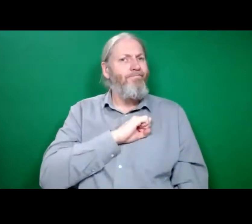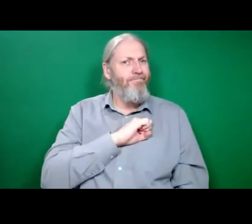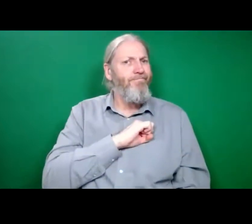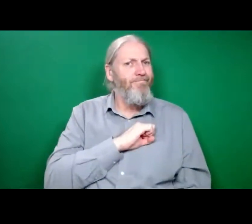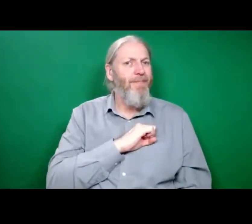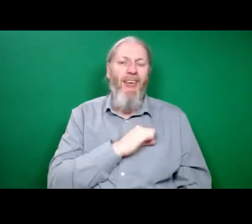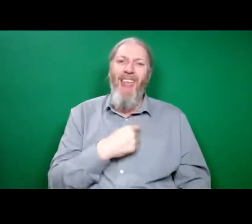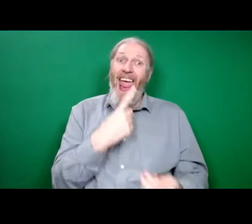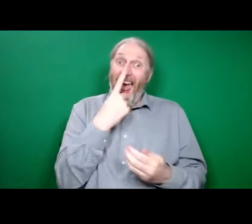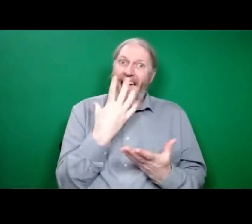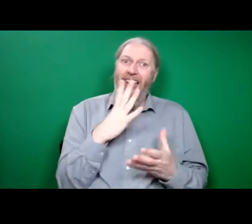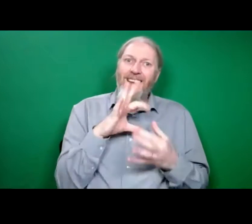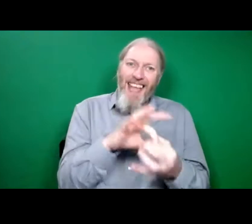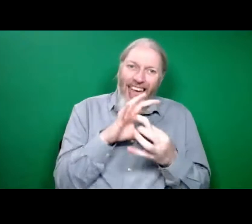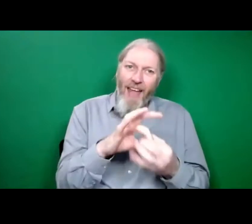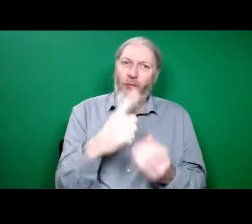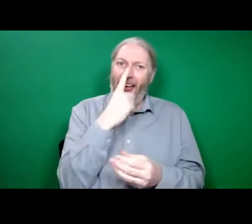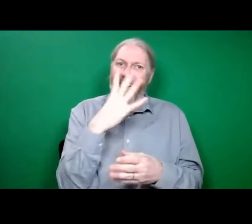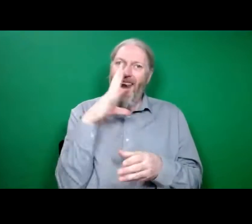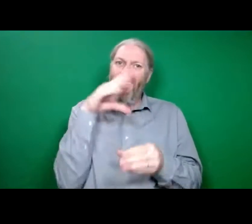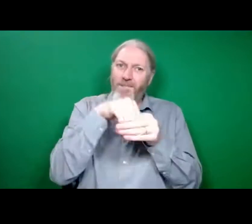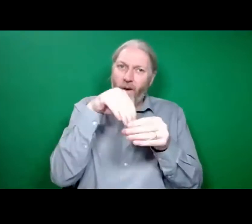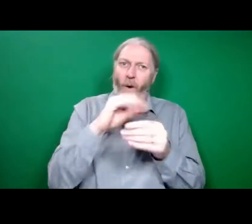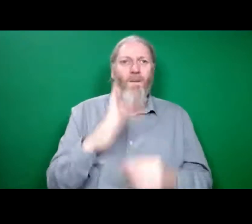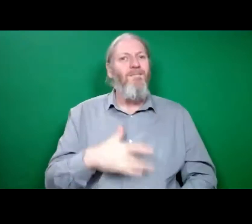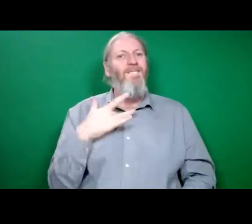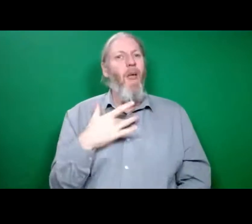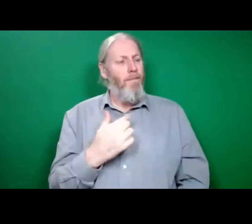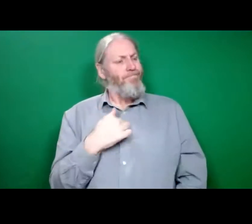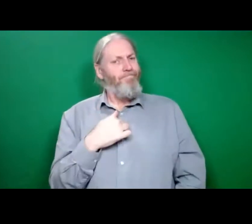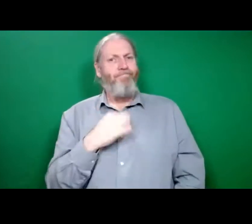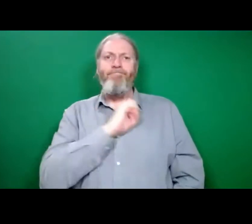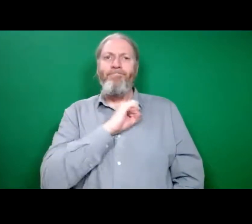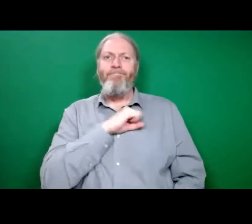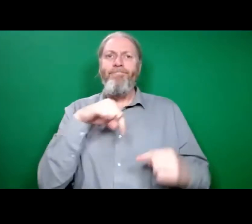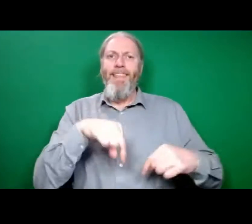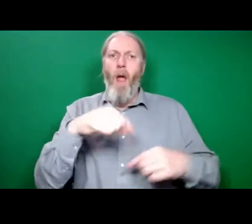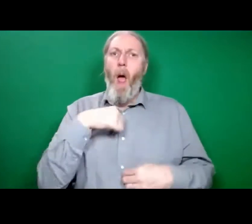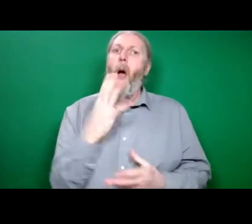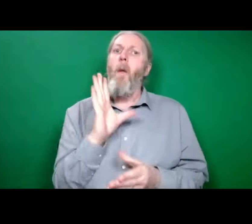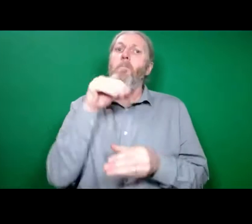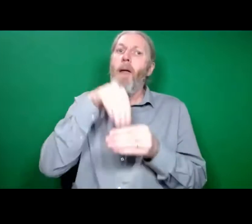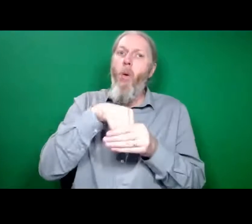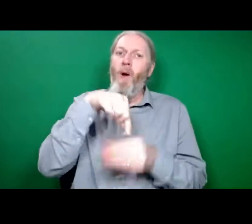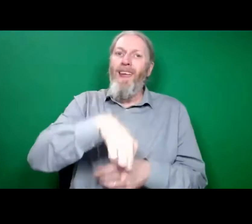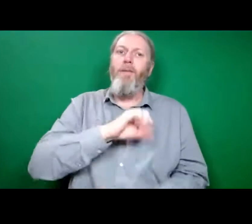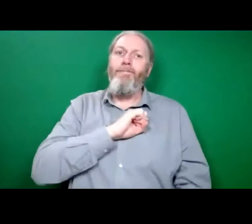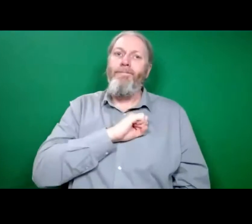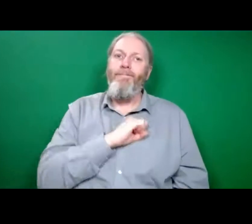mortar, but it is the people that really matter. We feel at the moment that we are really well placed to